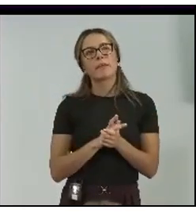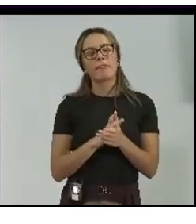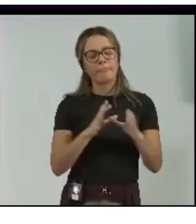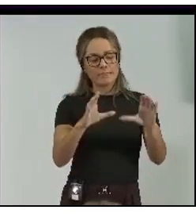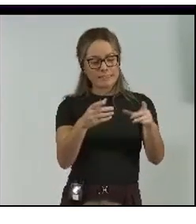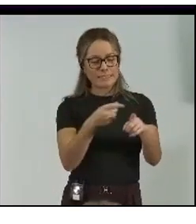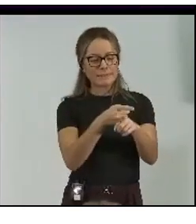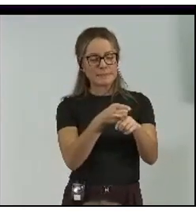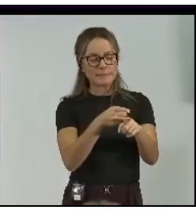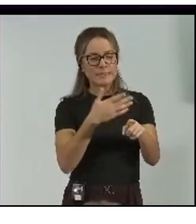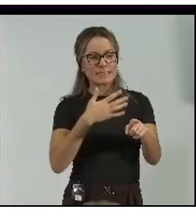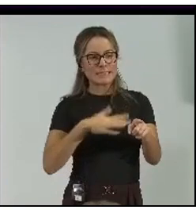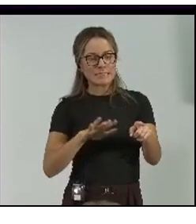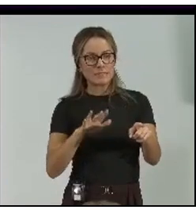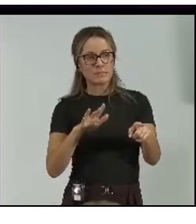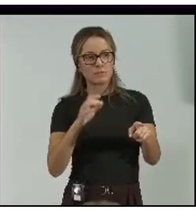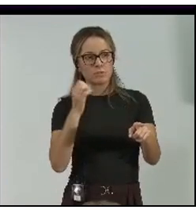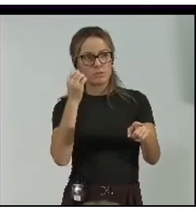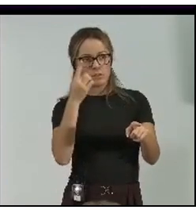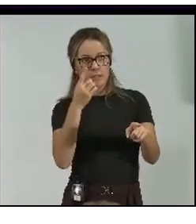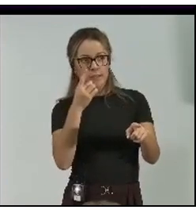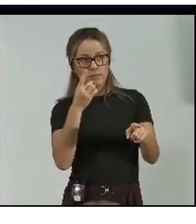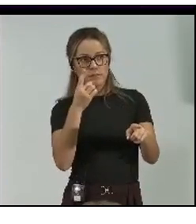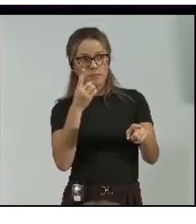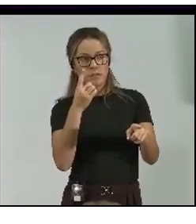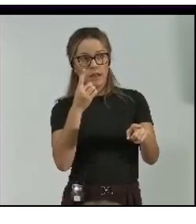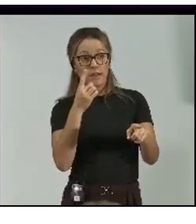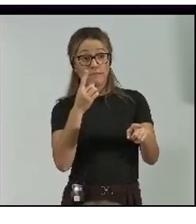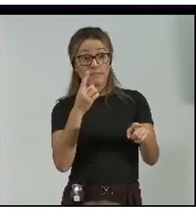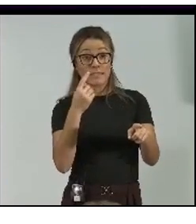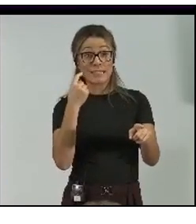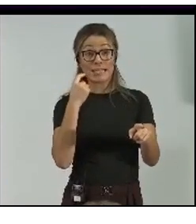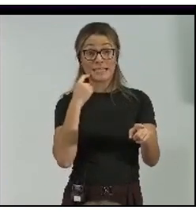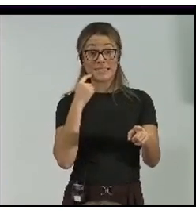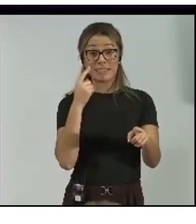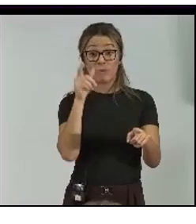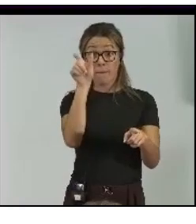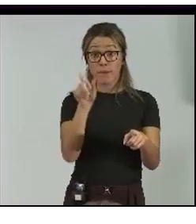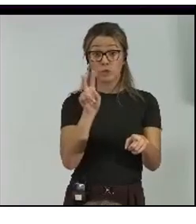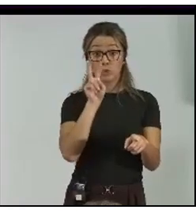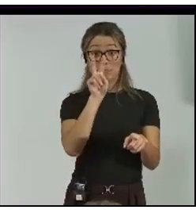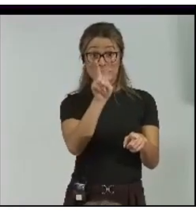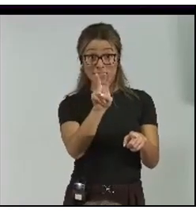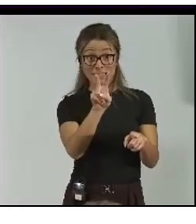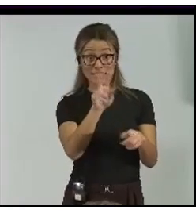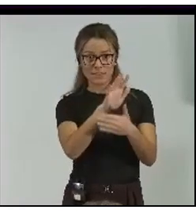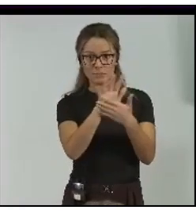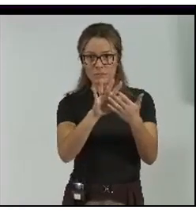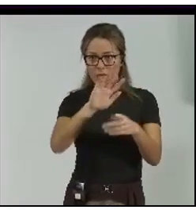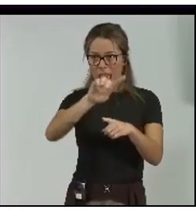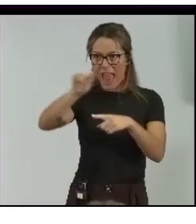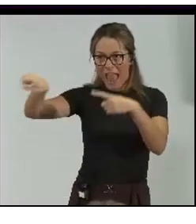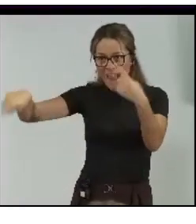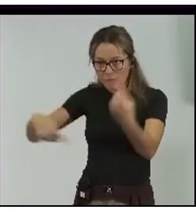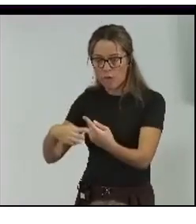we do take colour contrast, if it's easier for people to see, it's easier for everybody to see. They're going to see at a glance. It's going to be clear.